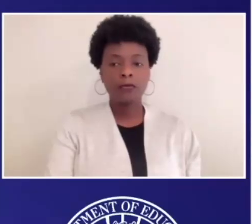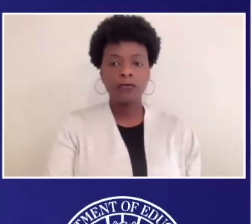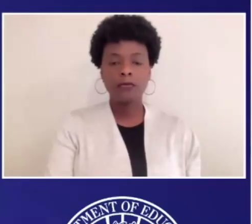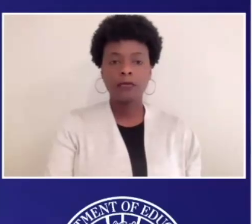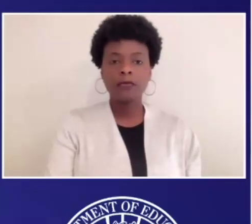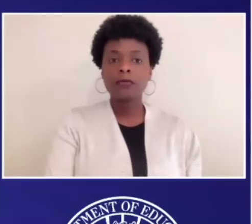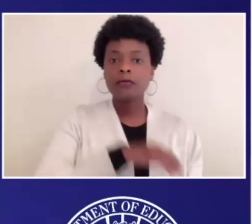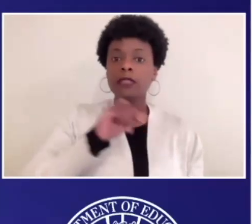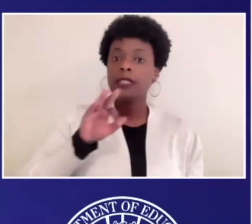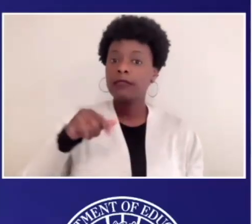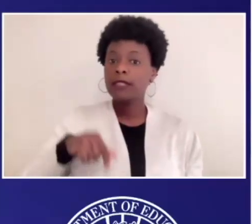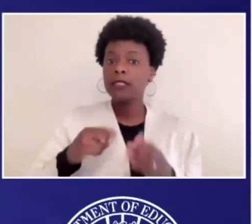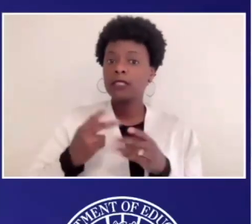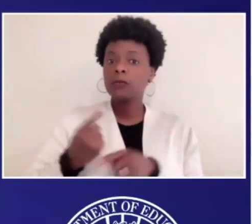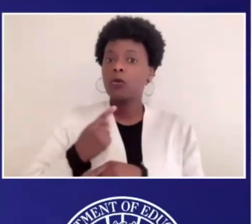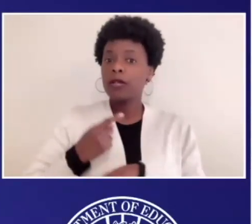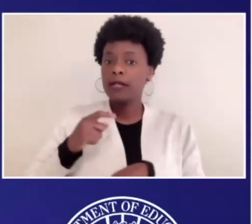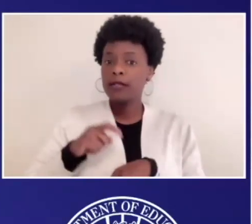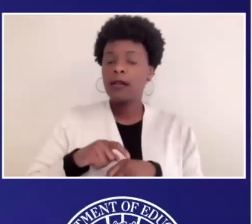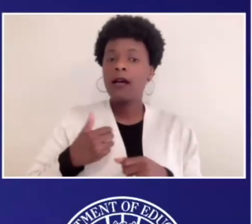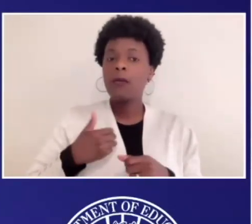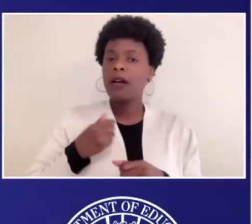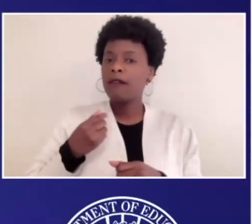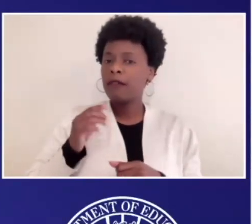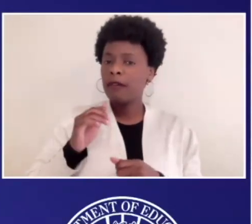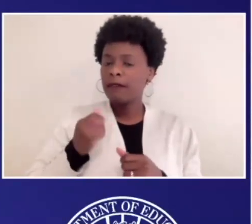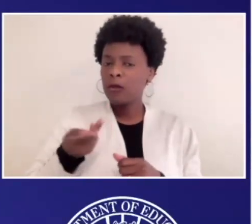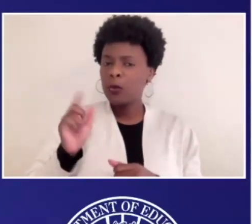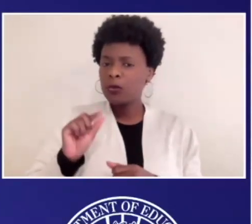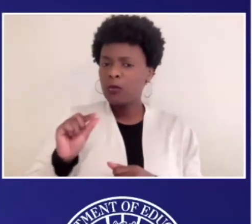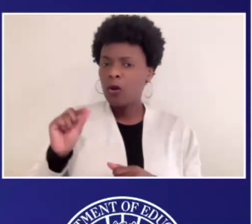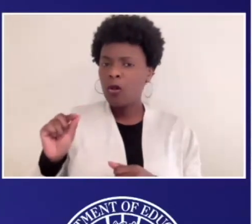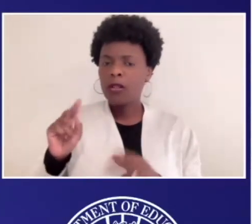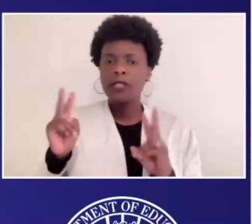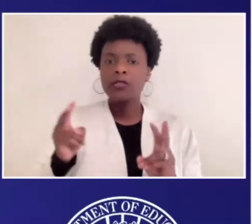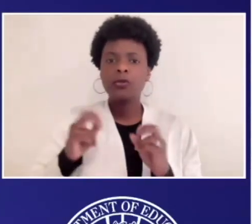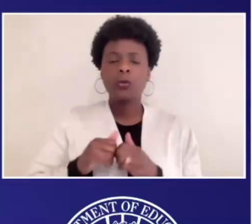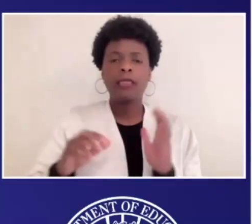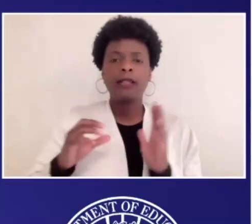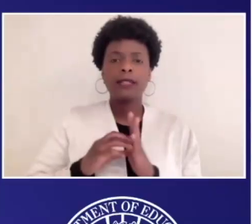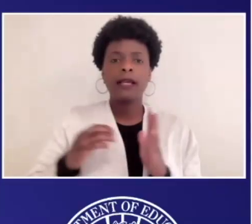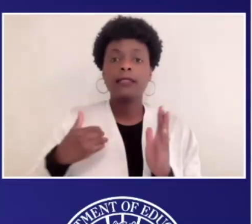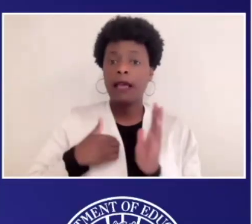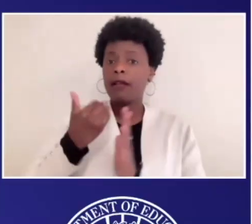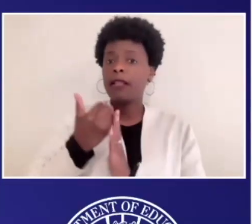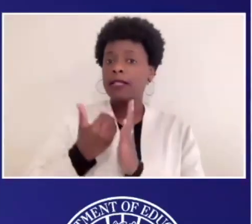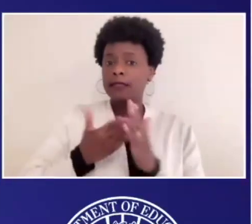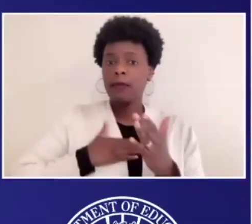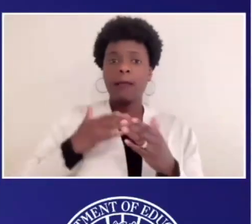If this is the appropriate time, we have a few other just small outstanding issues with the text that I have a list I'm happy to provide to the Department.